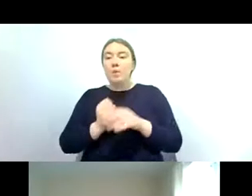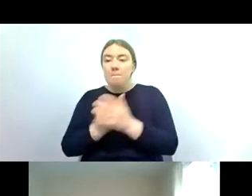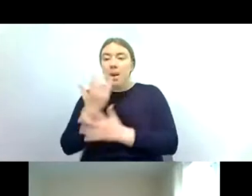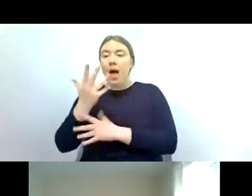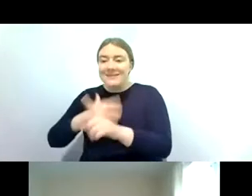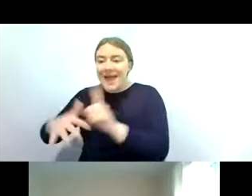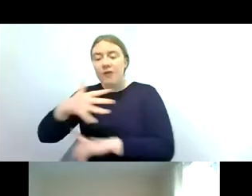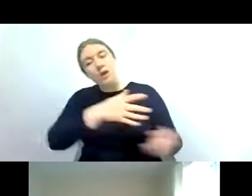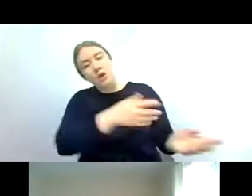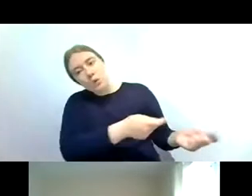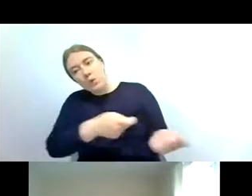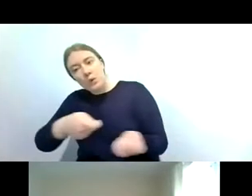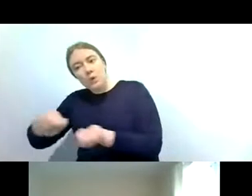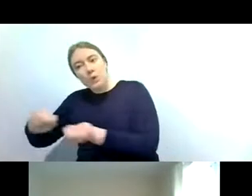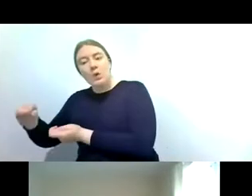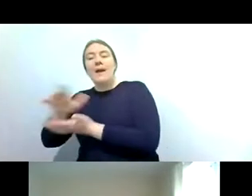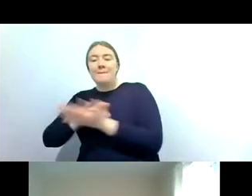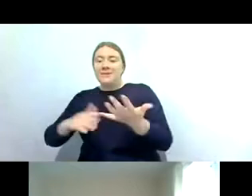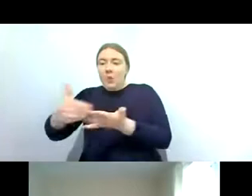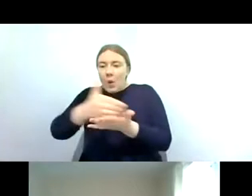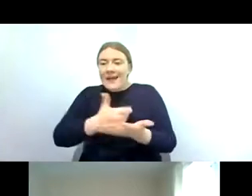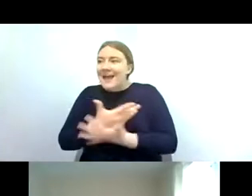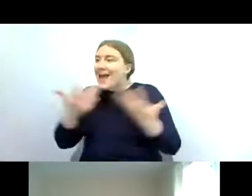uh you'll collect all the different inverters that might be in that patch of the river